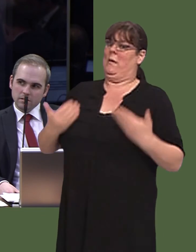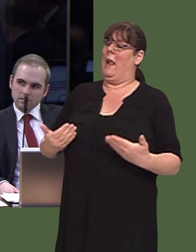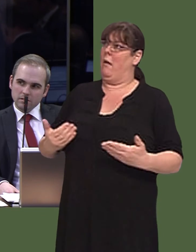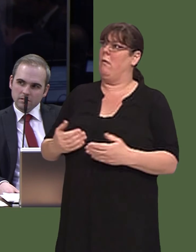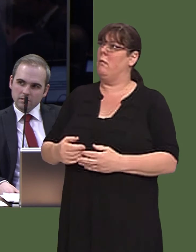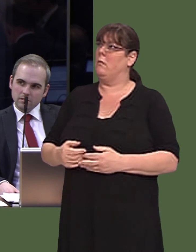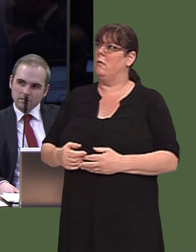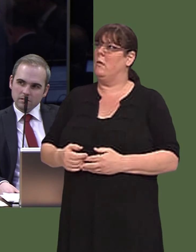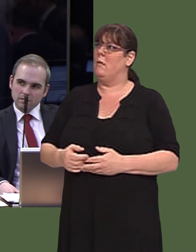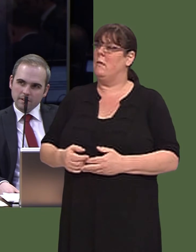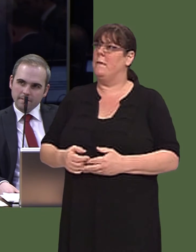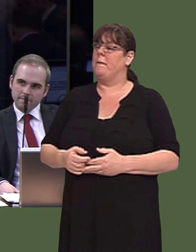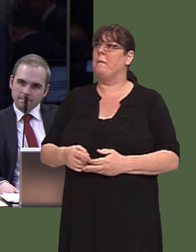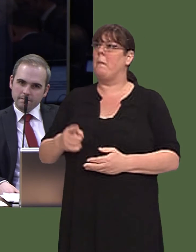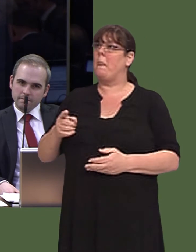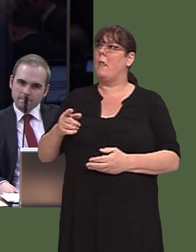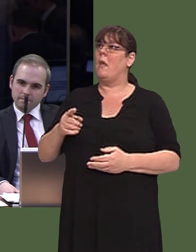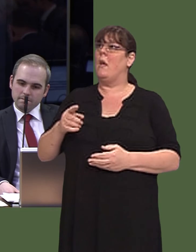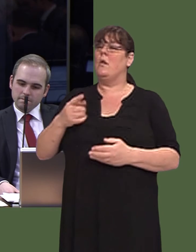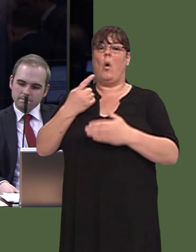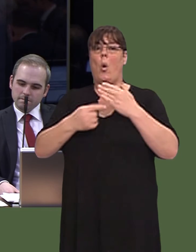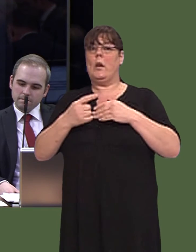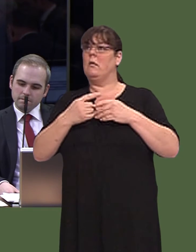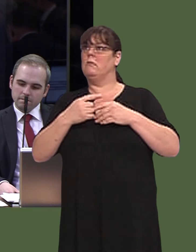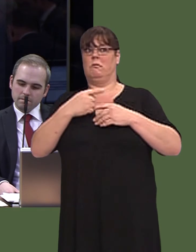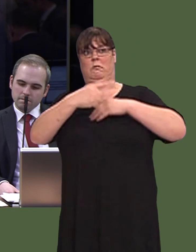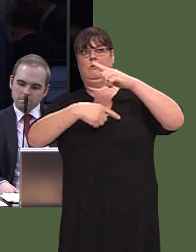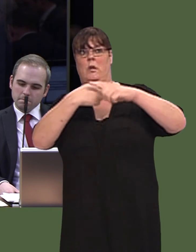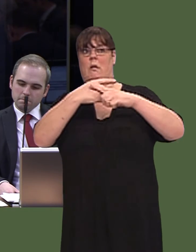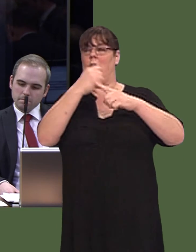As well as the pledge for students in the next academic year, and we are grateful for